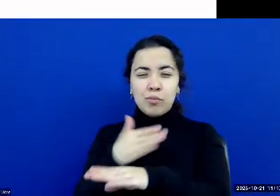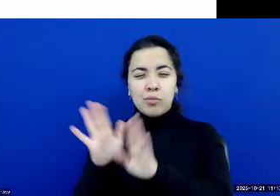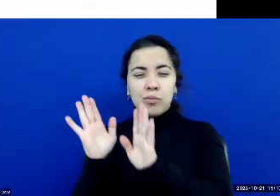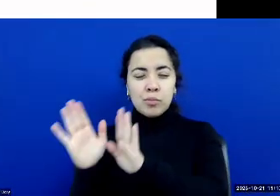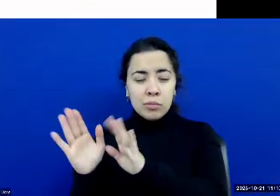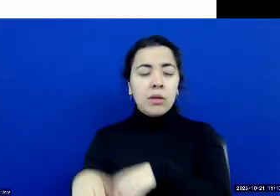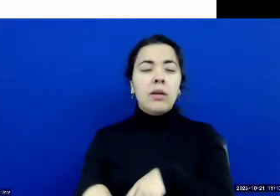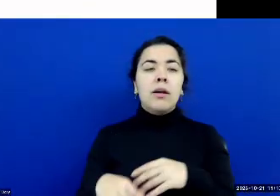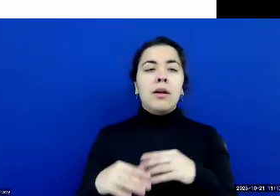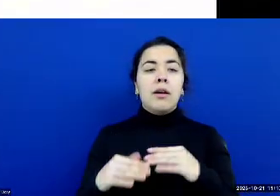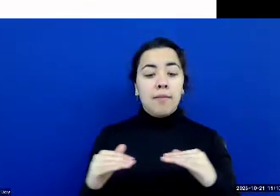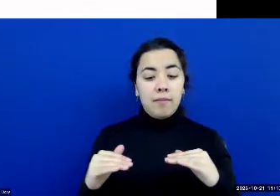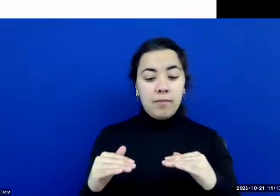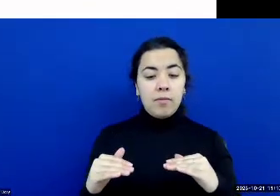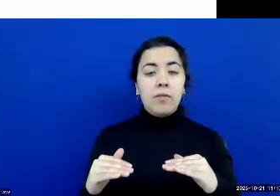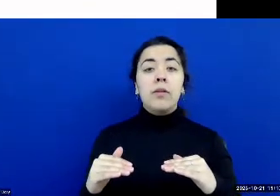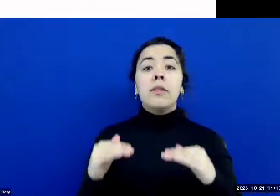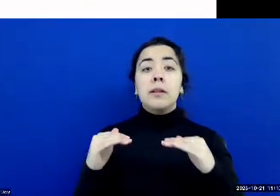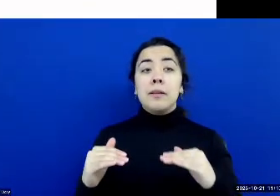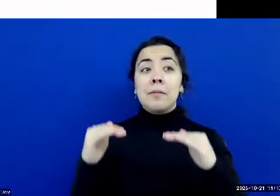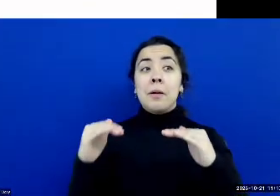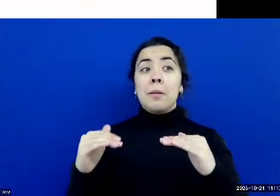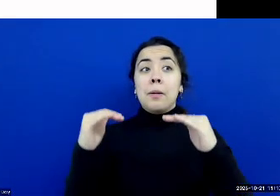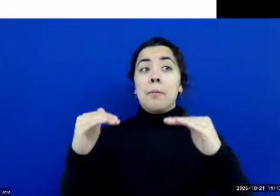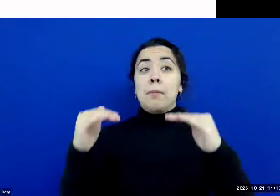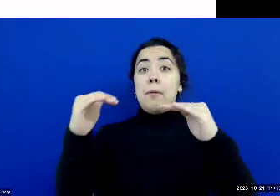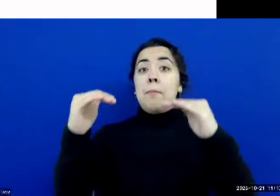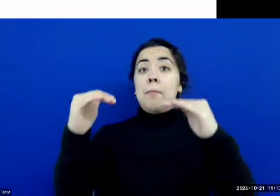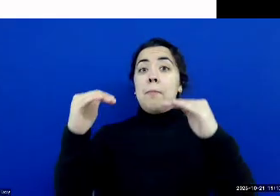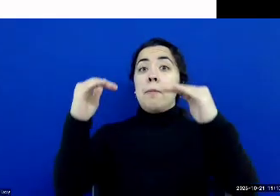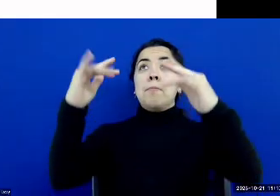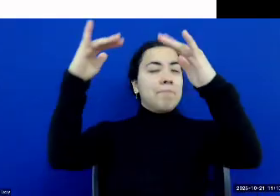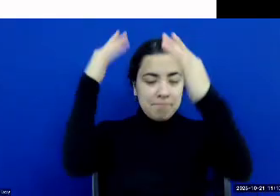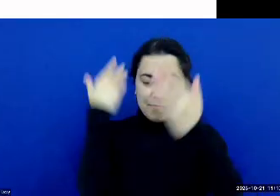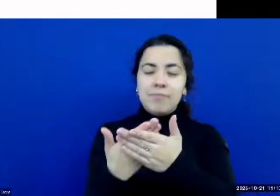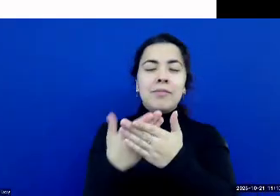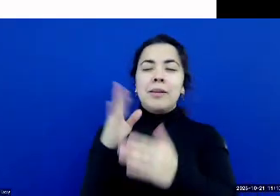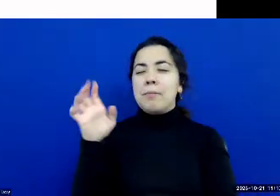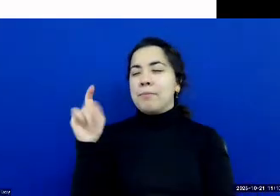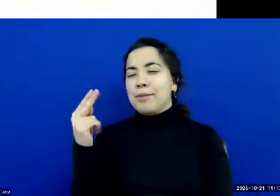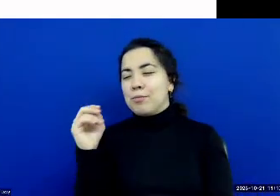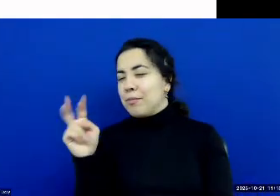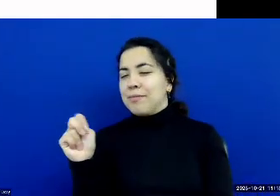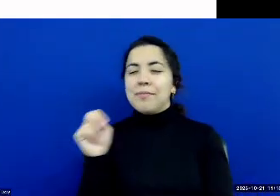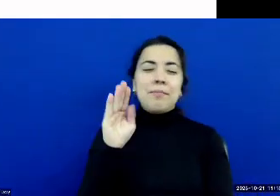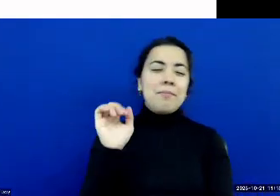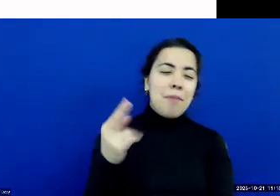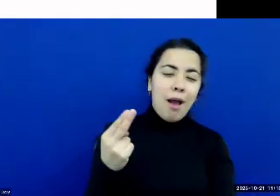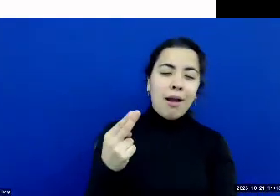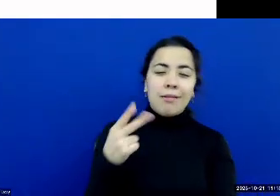Kathleen DeForest: And then you go to the next level, and the next level, and eventually, you work your way up to Beethoven and Bach, right?